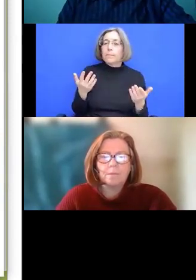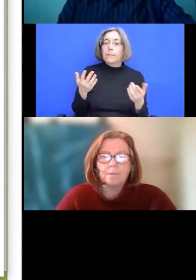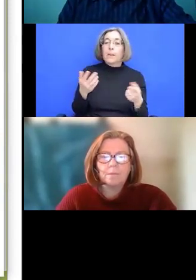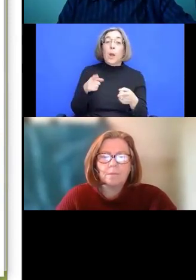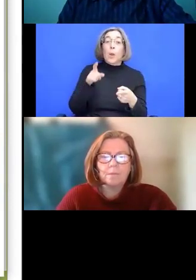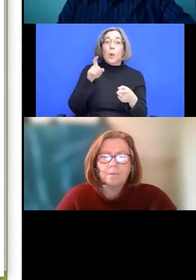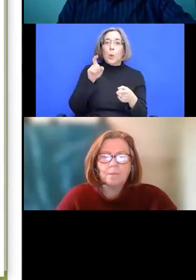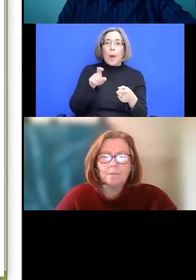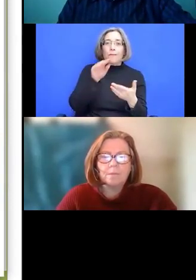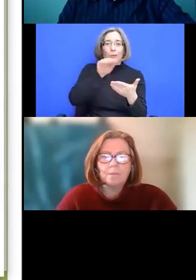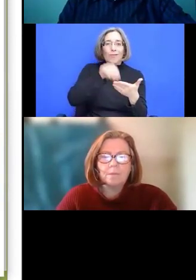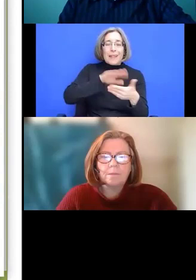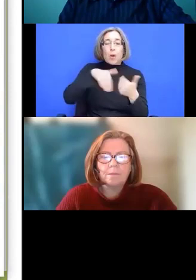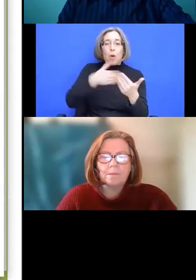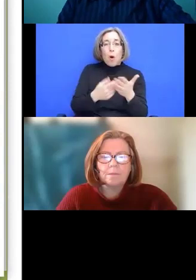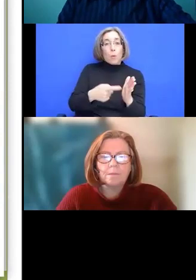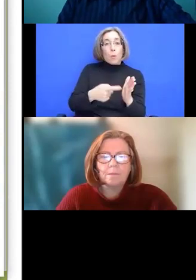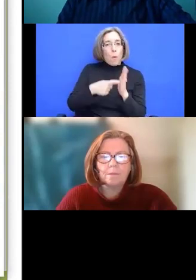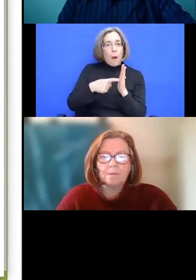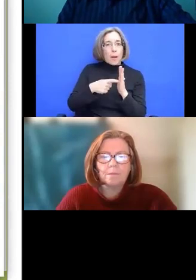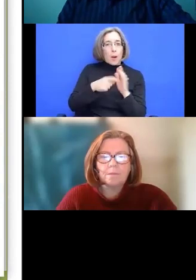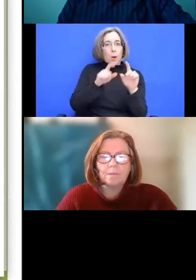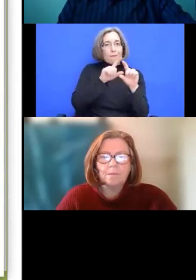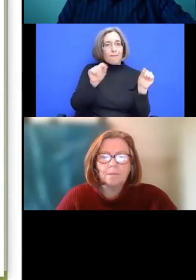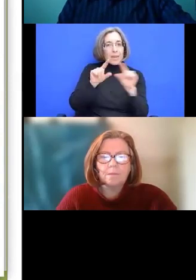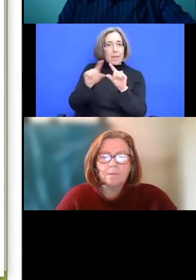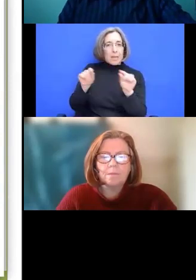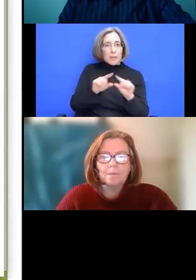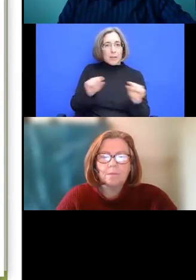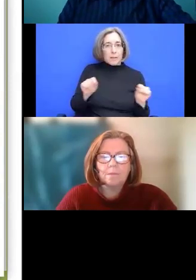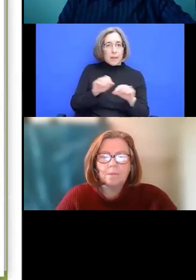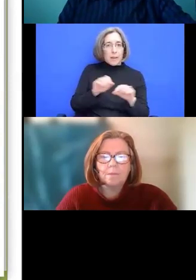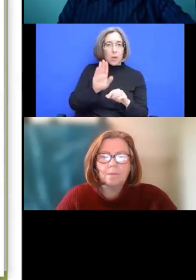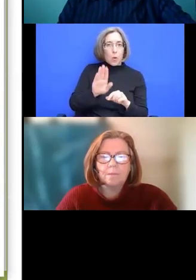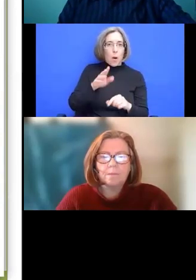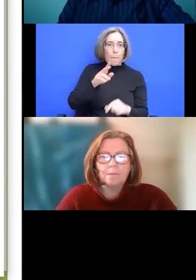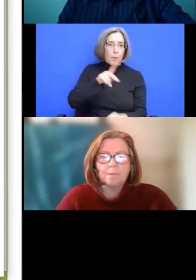in your personal profile and the system is really interactive and dynamic